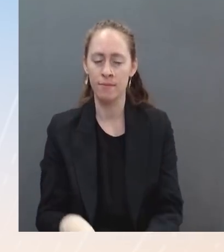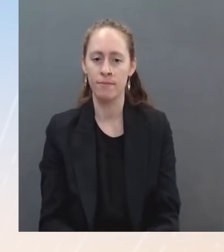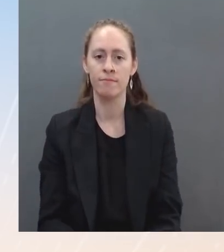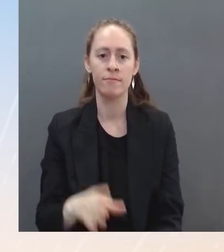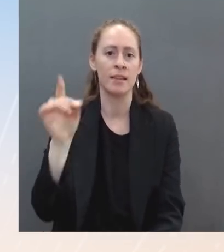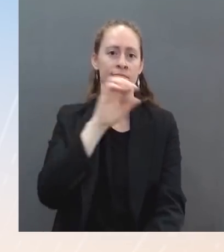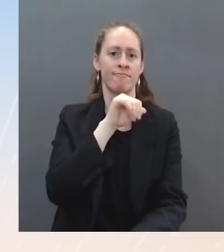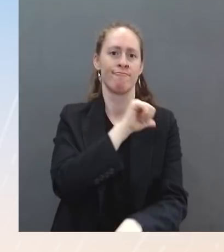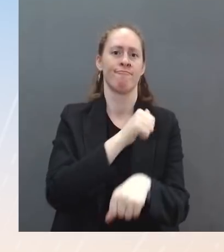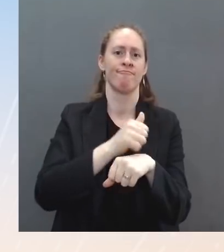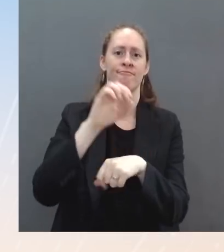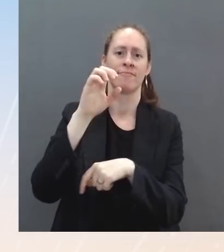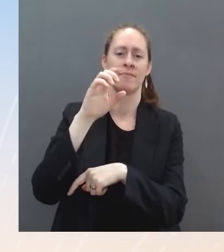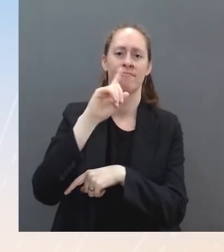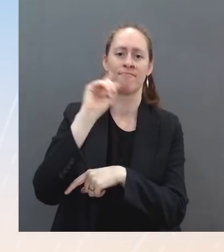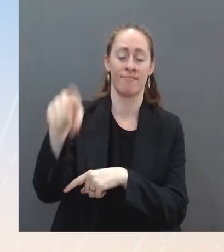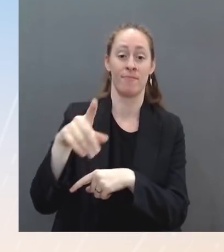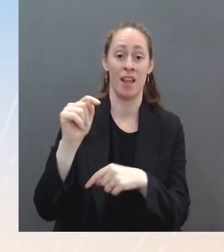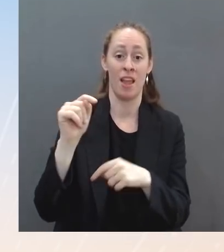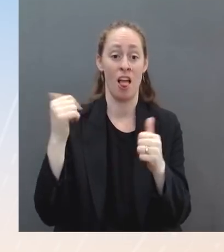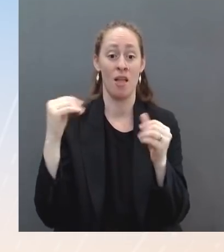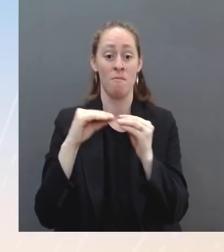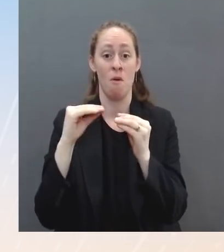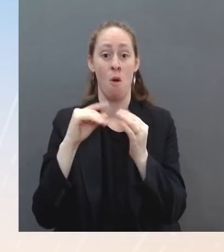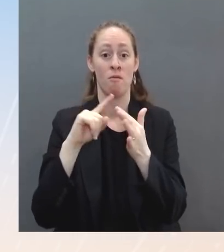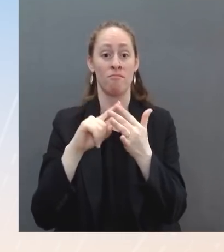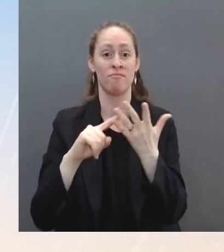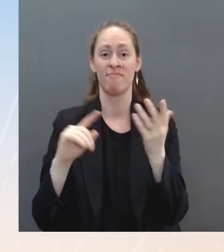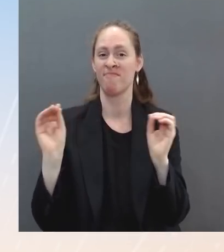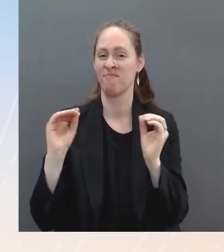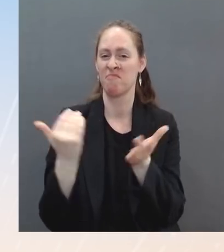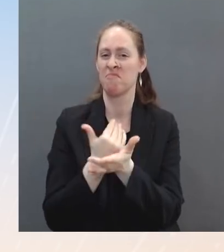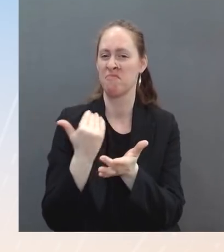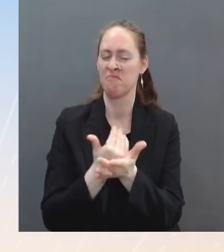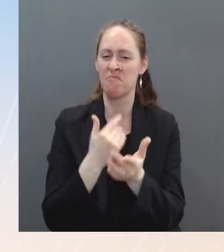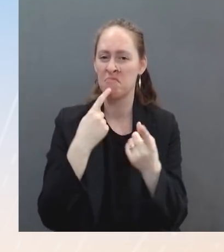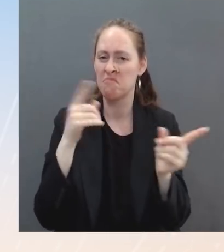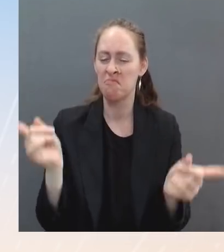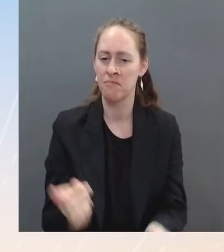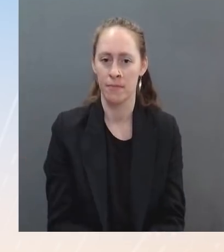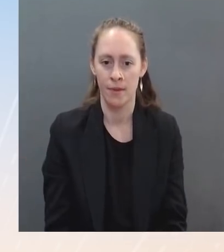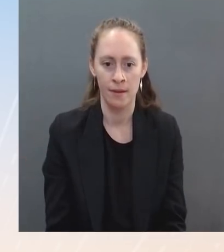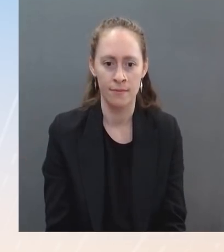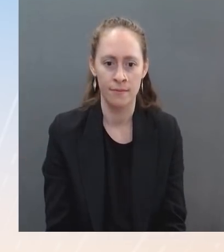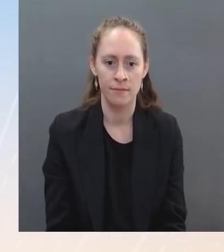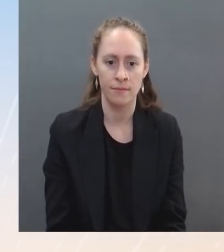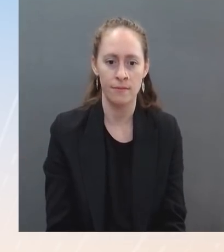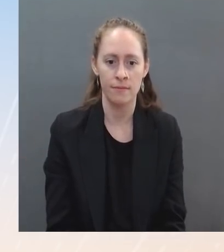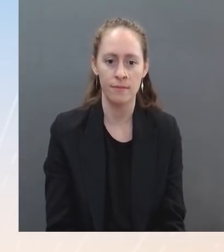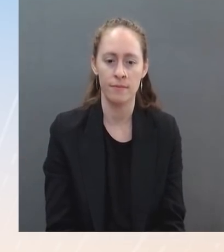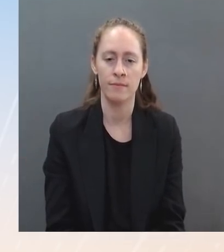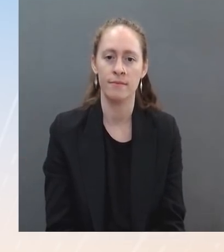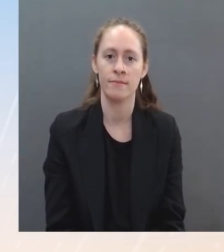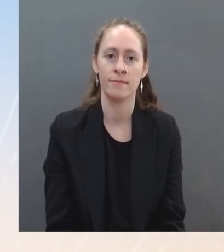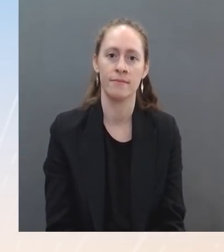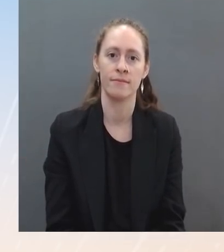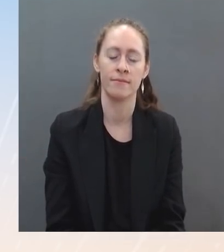The Press: And then -- sorry, real quick. Jordan ask you yesterday about the meeting in India with senior administration officials. Ms. Bedingfield: Mm-hmm.